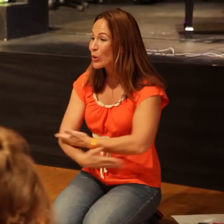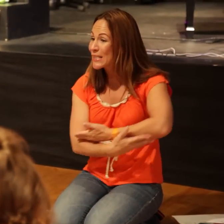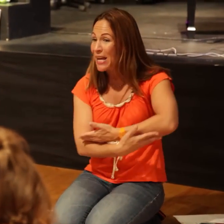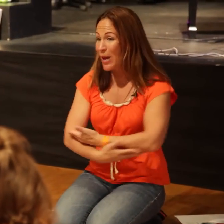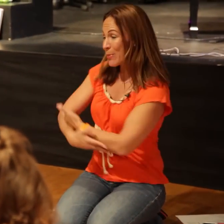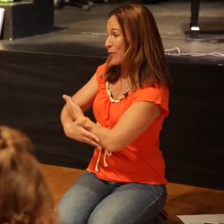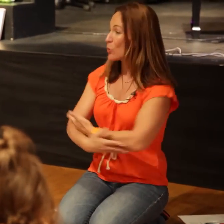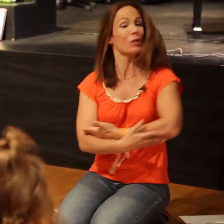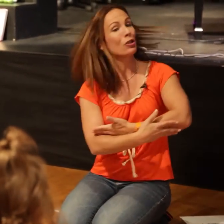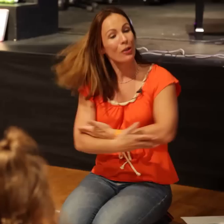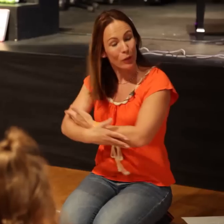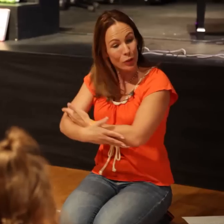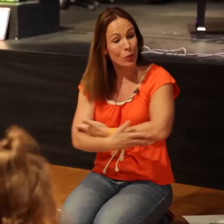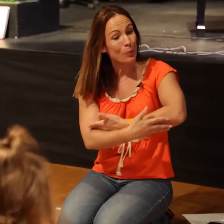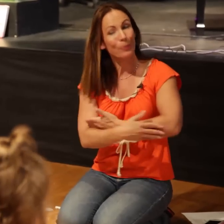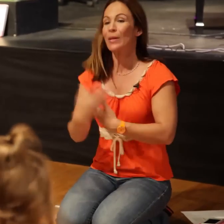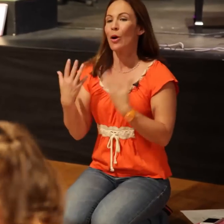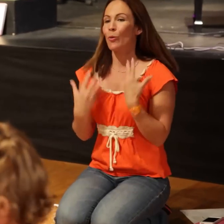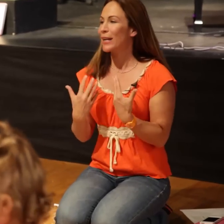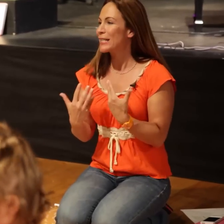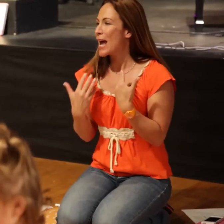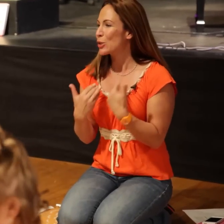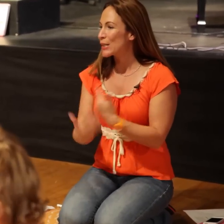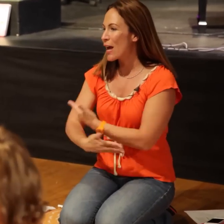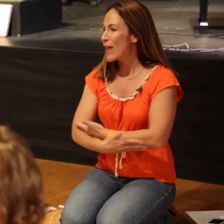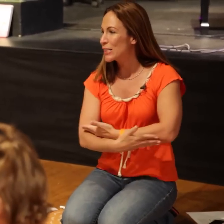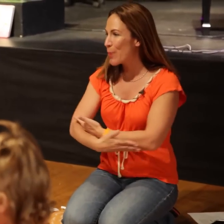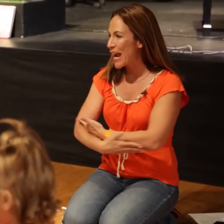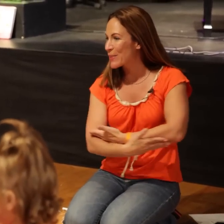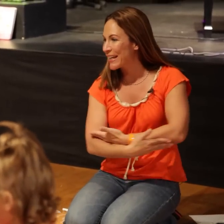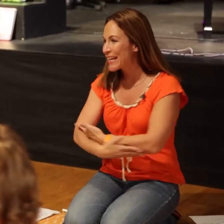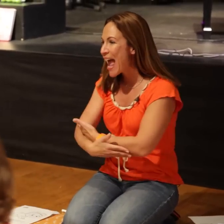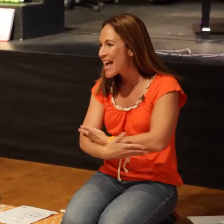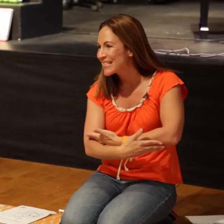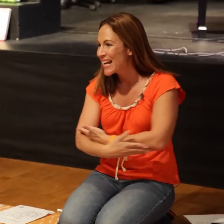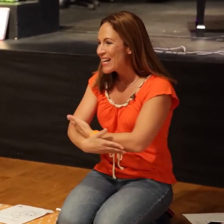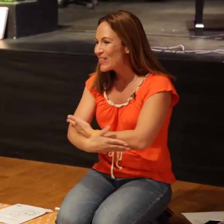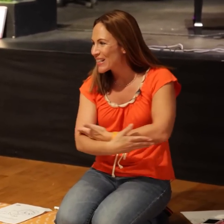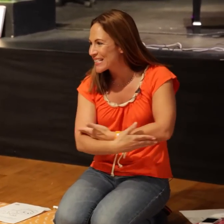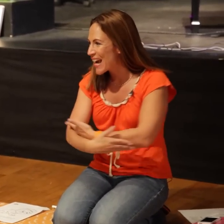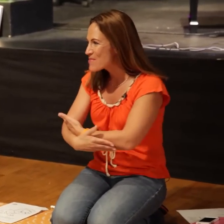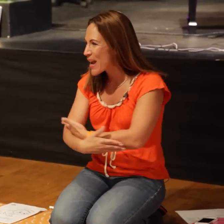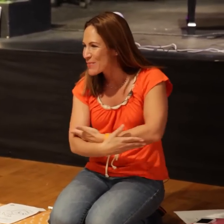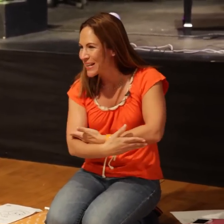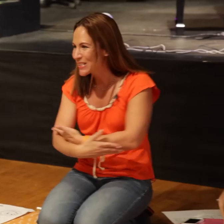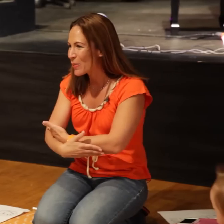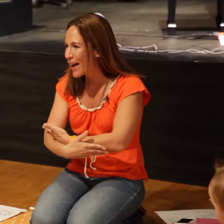Or you could say BABY. If you do recognize yourself as a baby you can sign BABY as well.